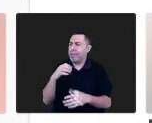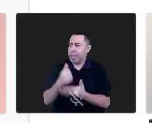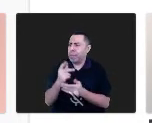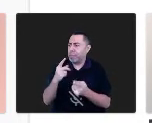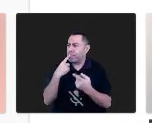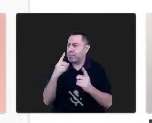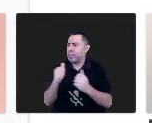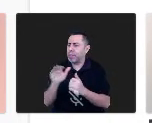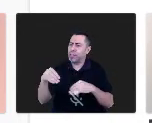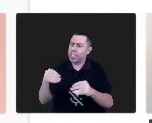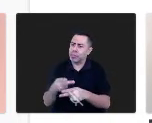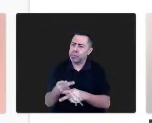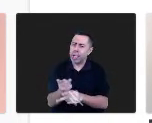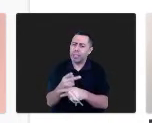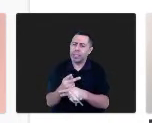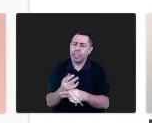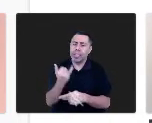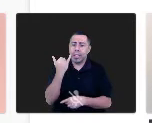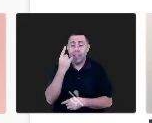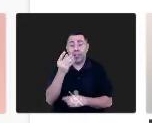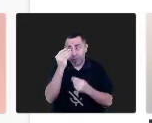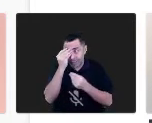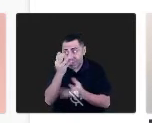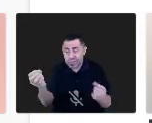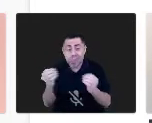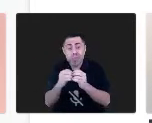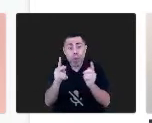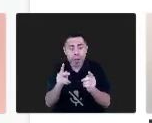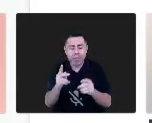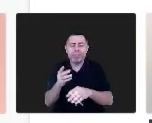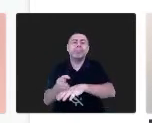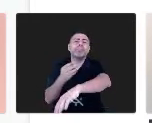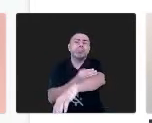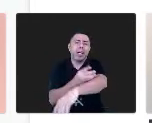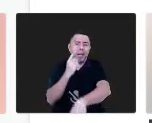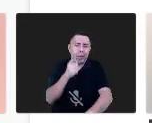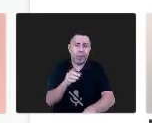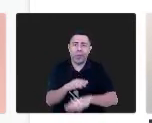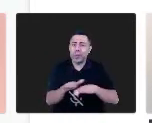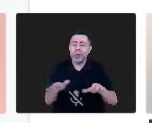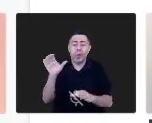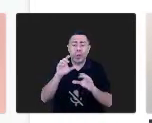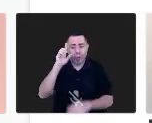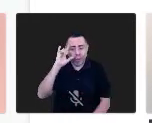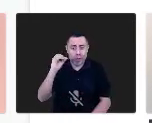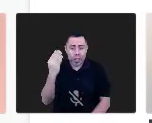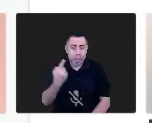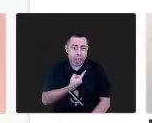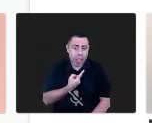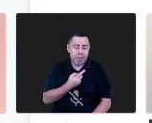on your job searching team the better right do not do your job search alone it makes it super hard um